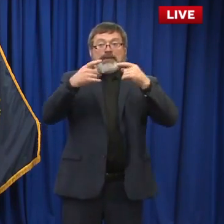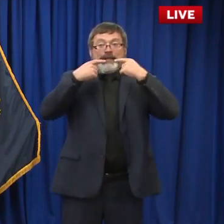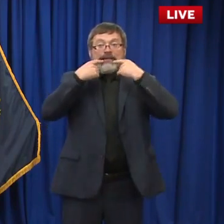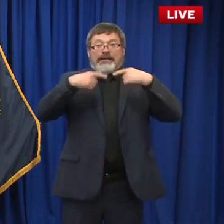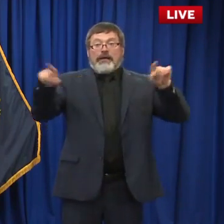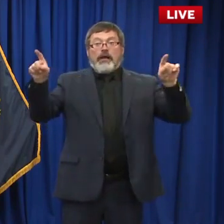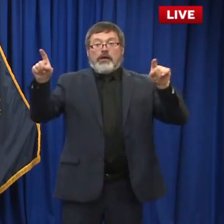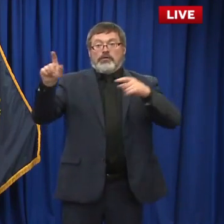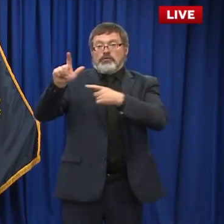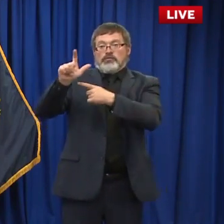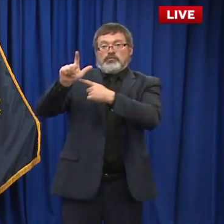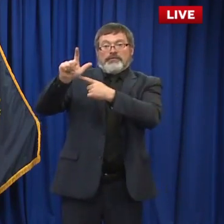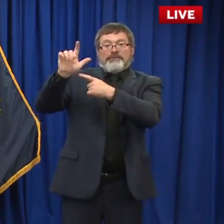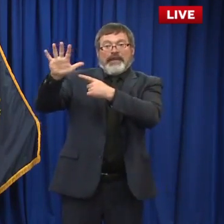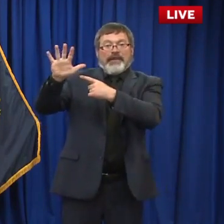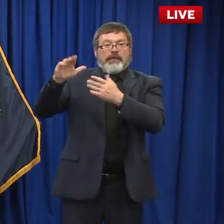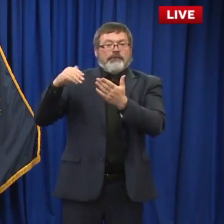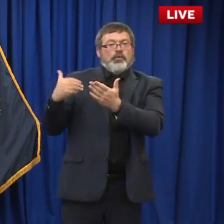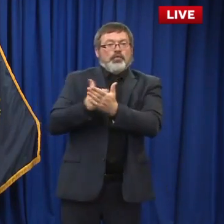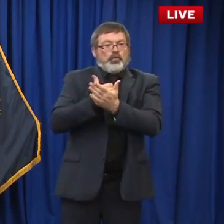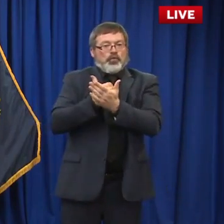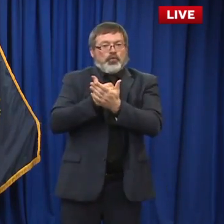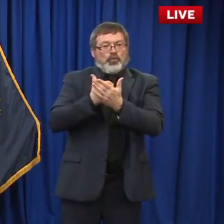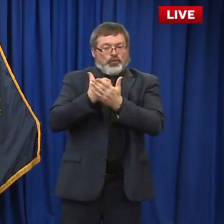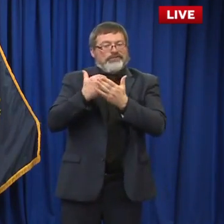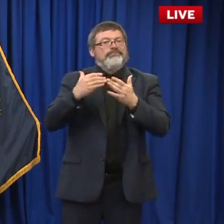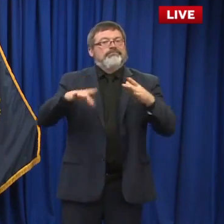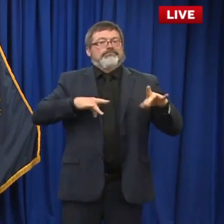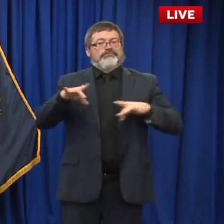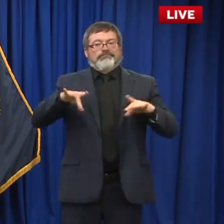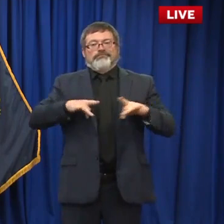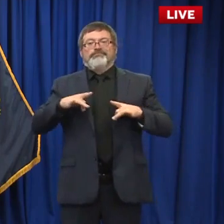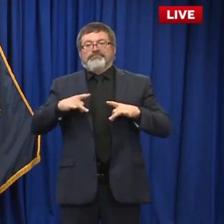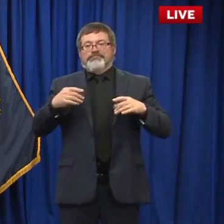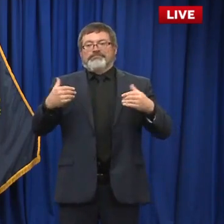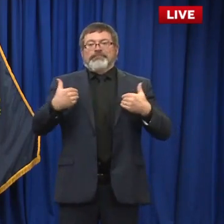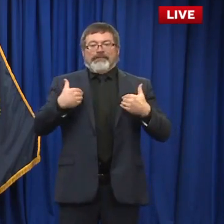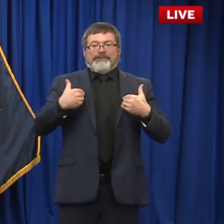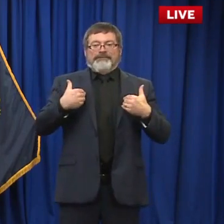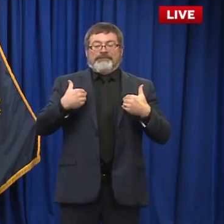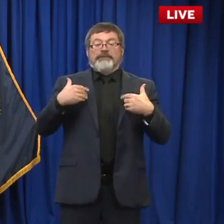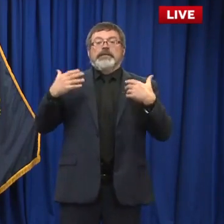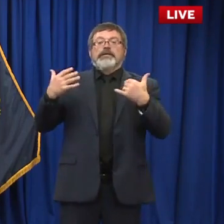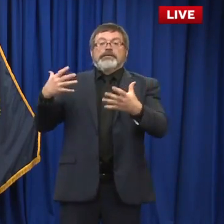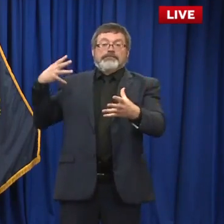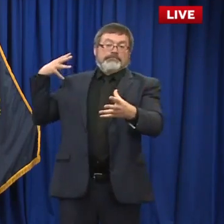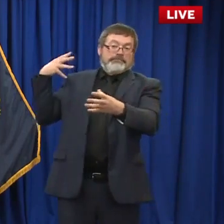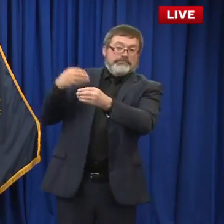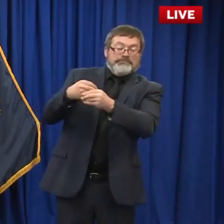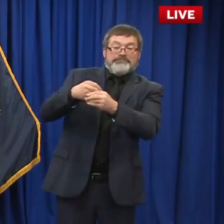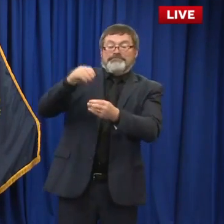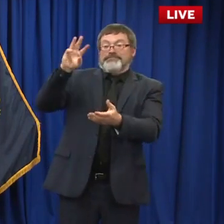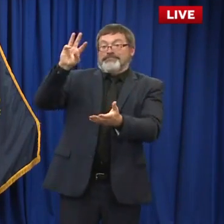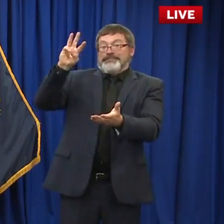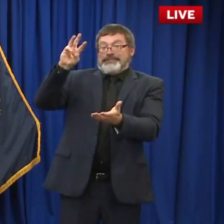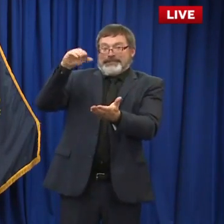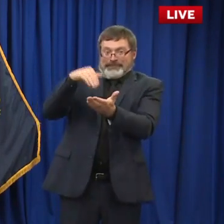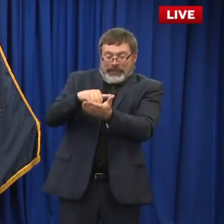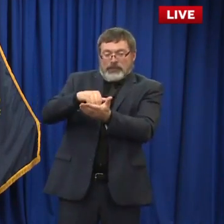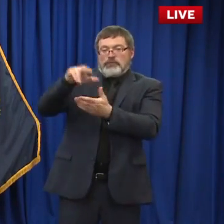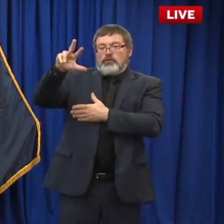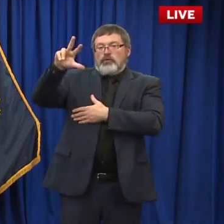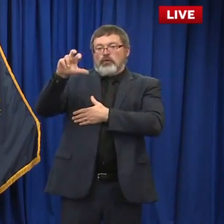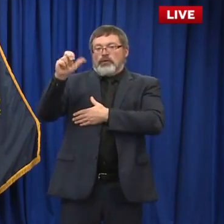SO THIS AFTERNOON, WE ARE ANNOUNCING 25 NEW CASES OF COVID-19 FOR A TOTAL OF 6,318.